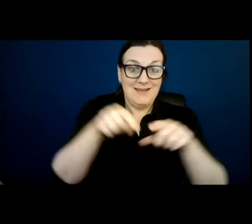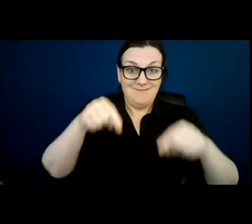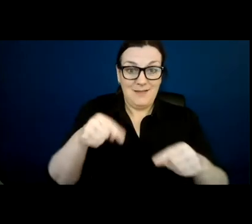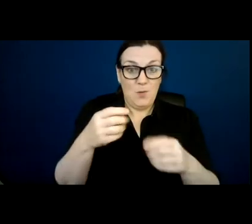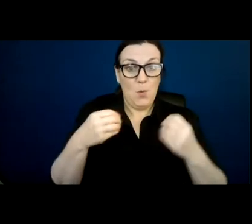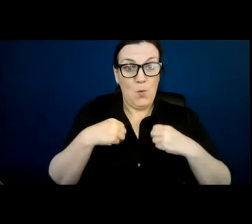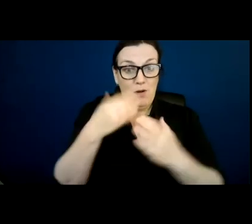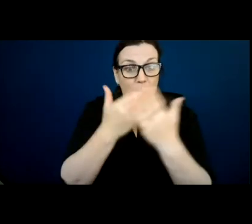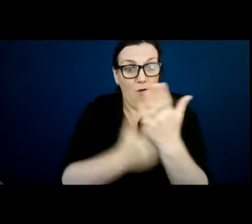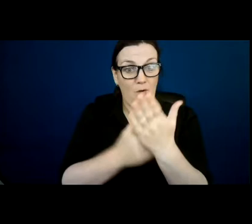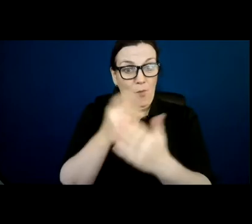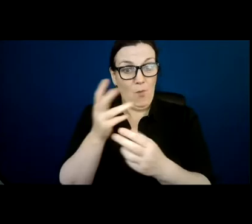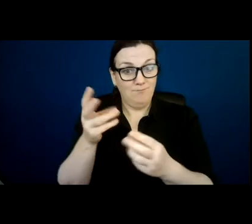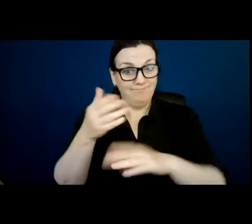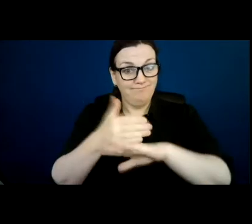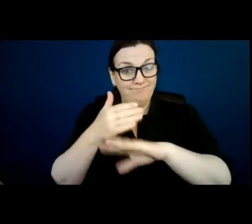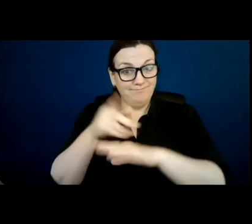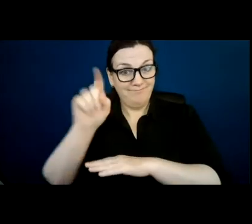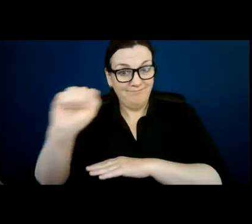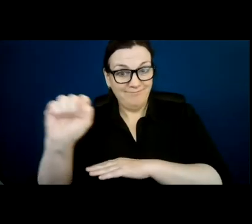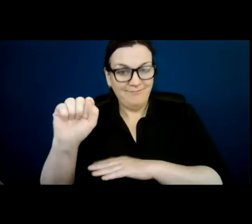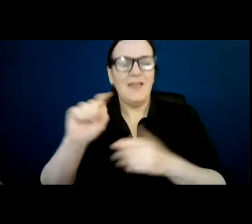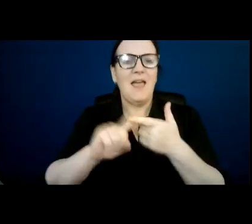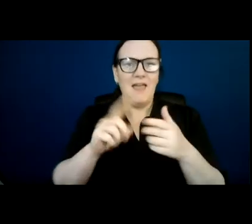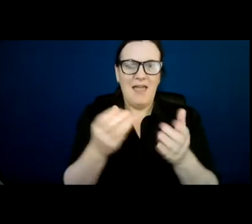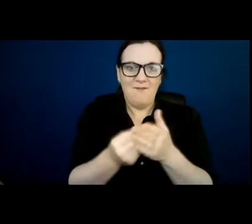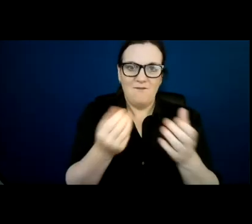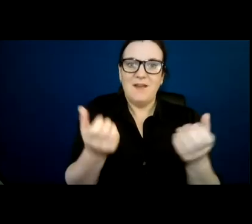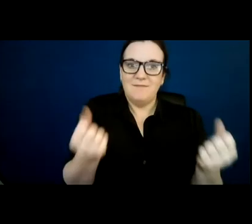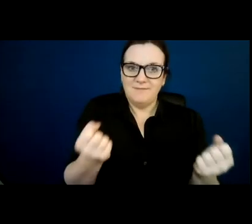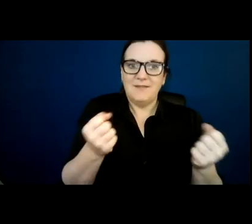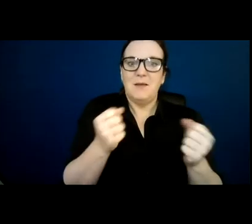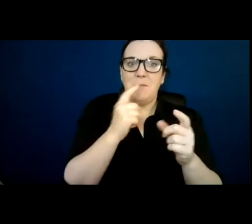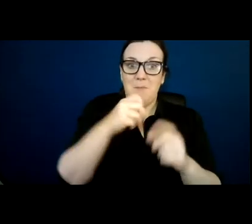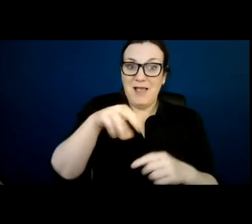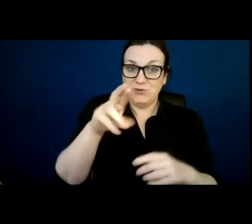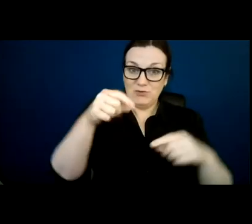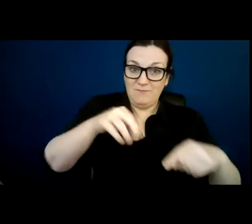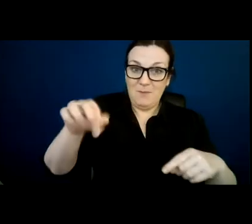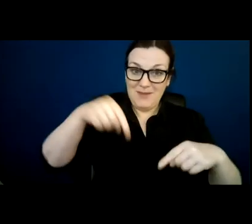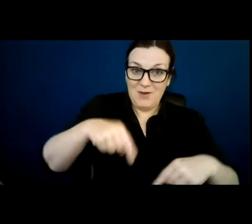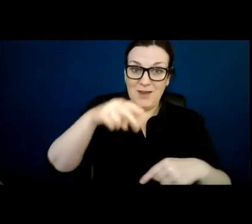senior advisor at the centre for inclusive policy and he previously worked as research co ordinator